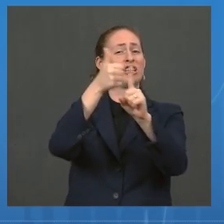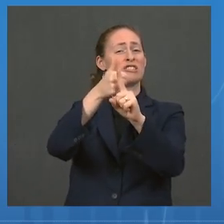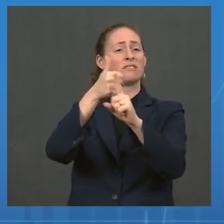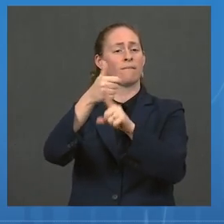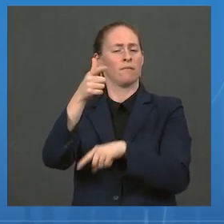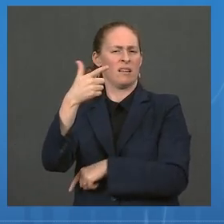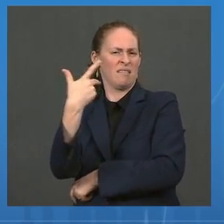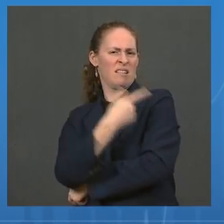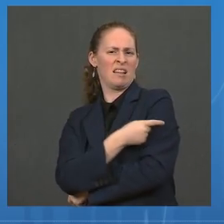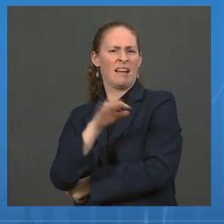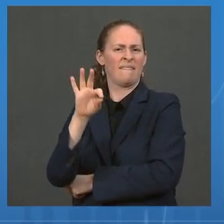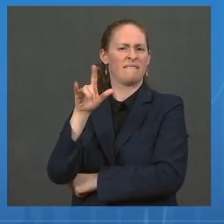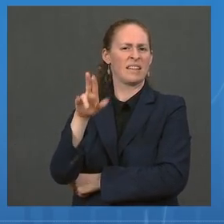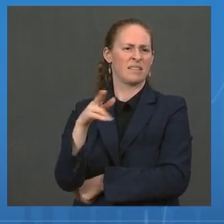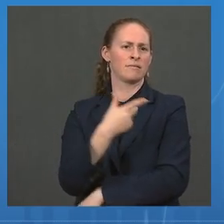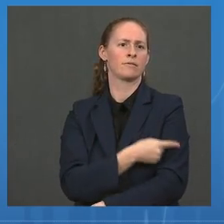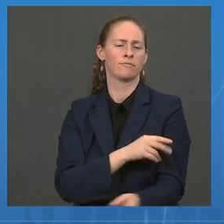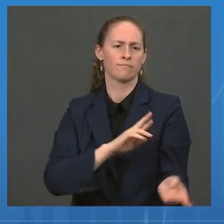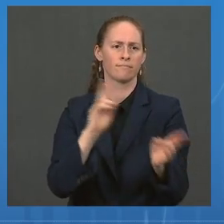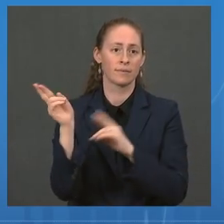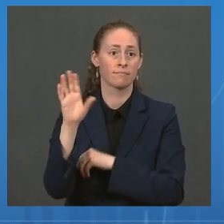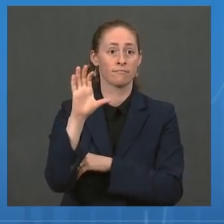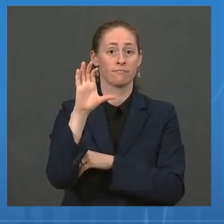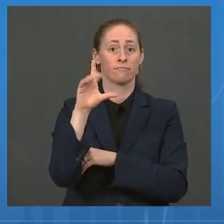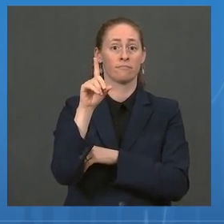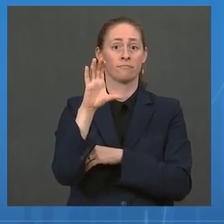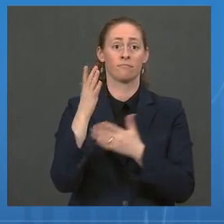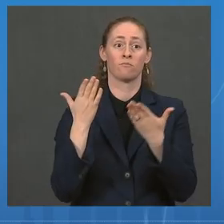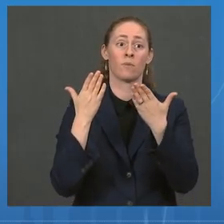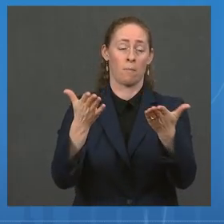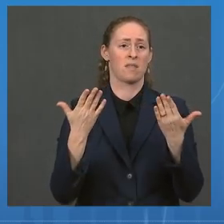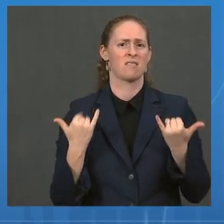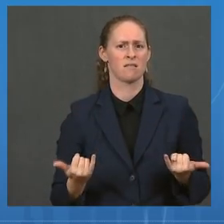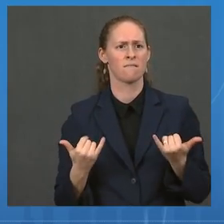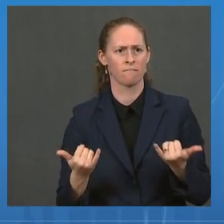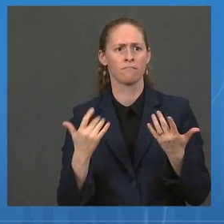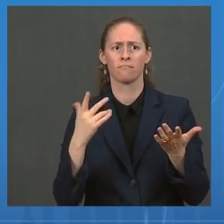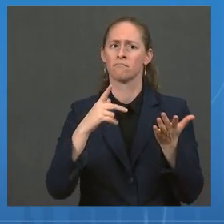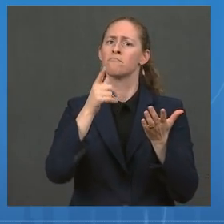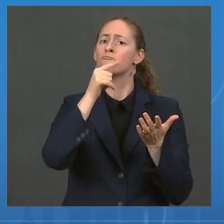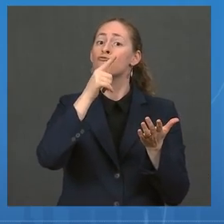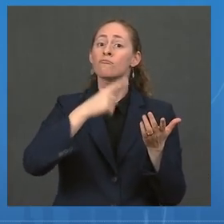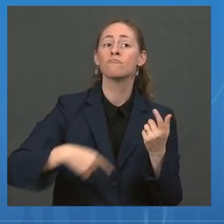CDC recommends flu vaccination for anyone who is six months or older.